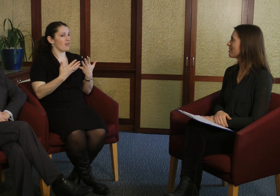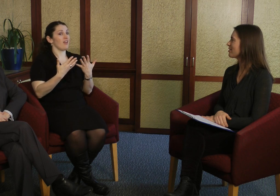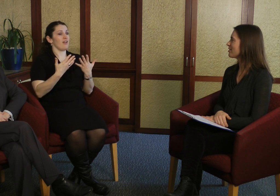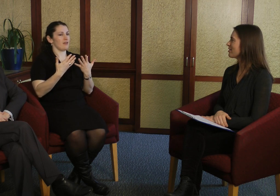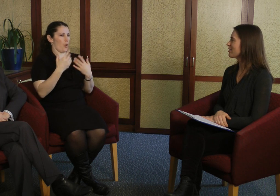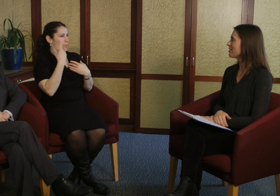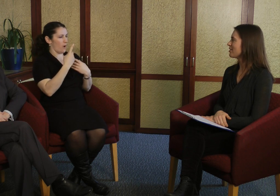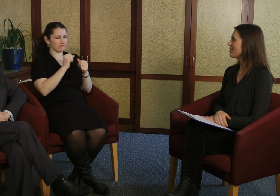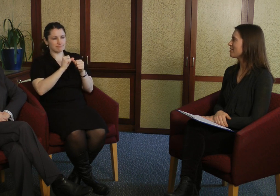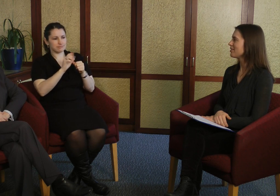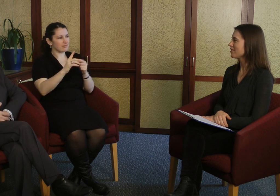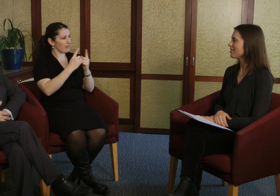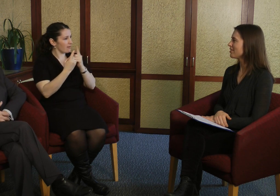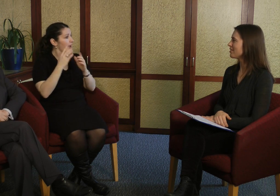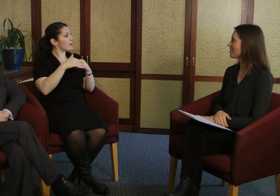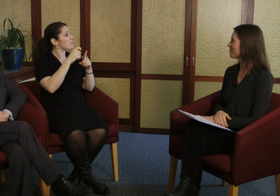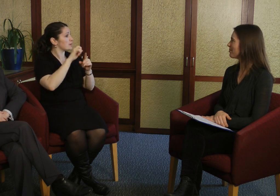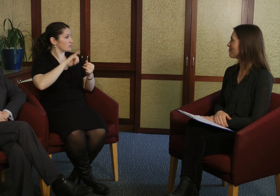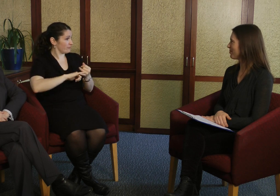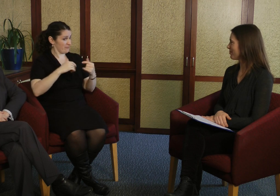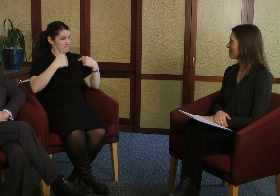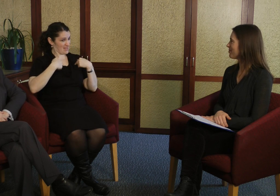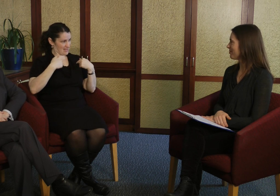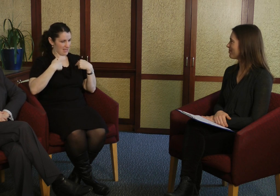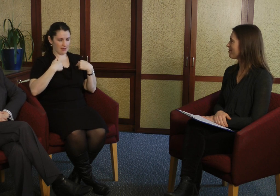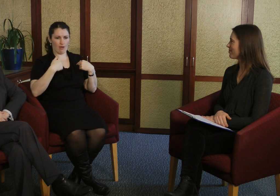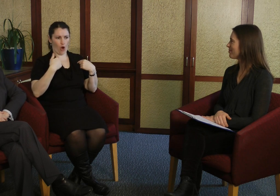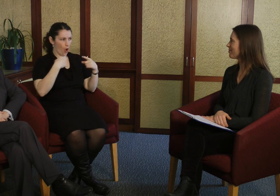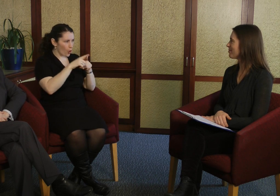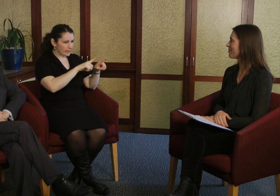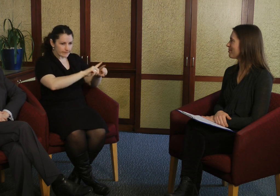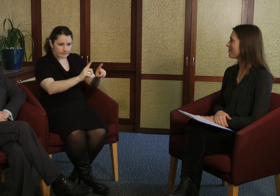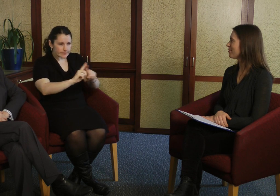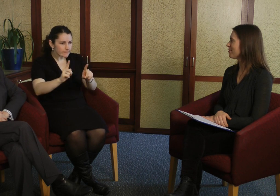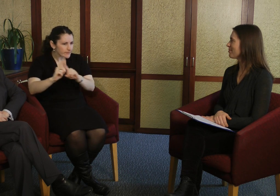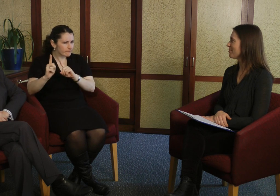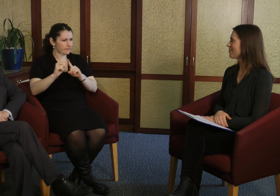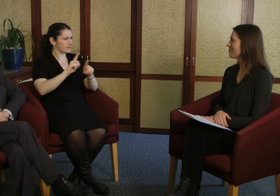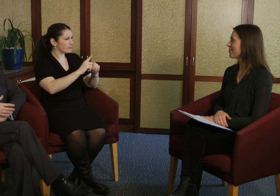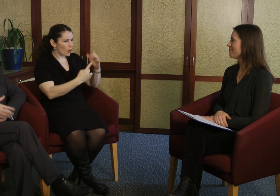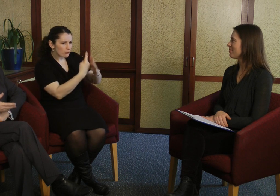in the public sector for me was that I got lots and lots of opportunities. My background